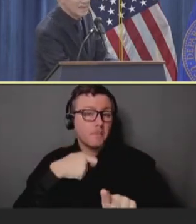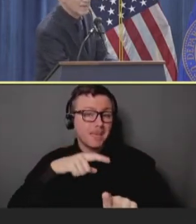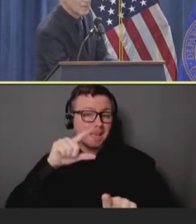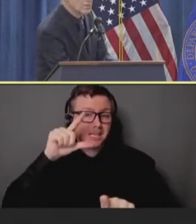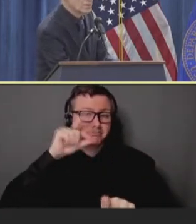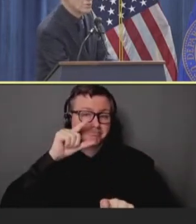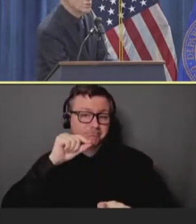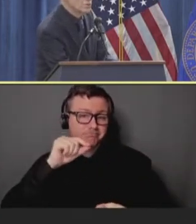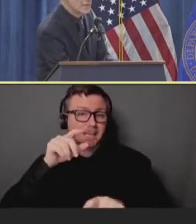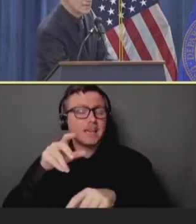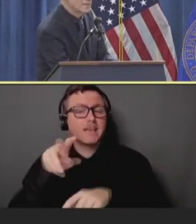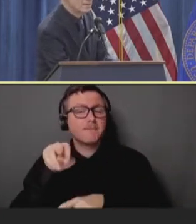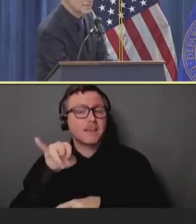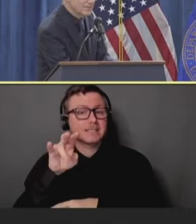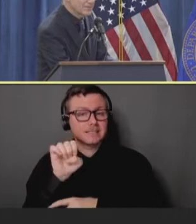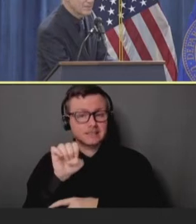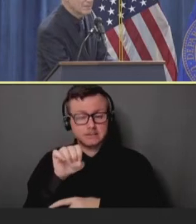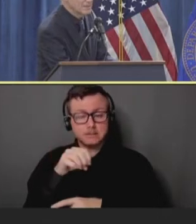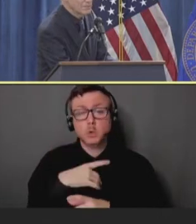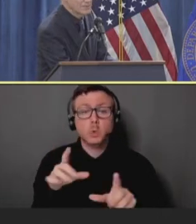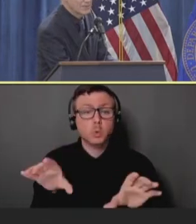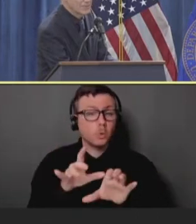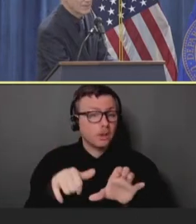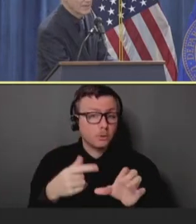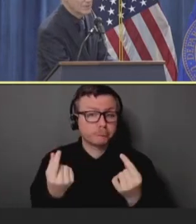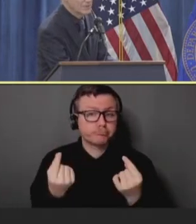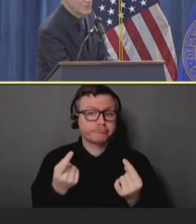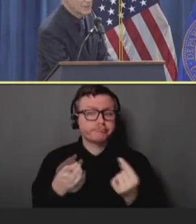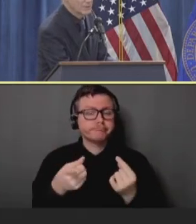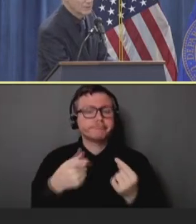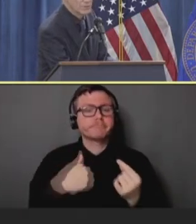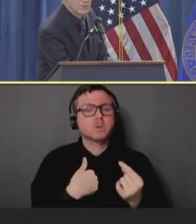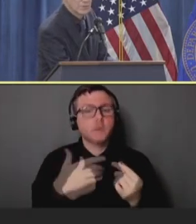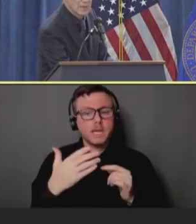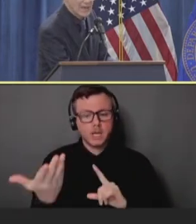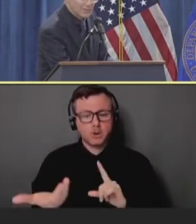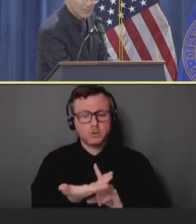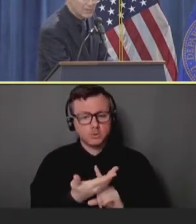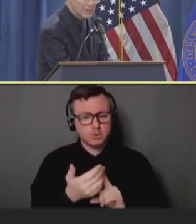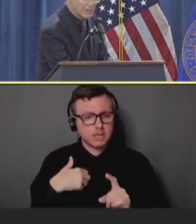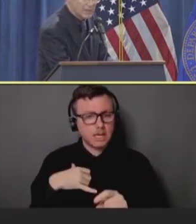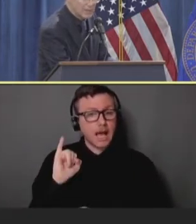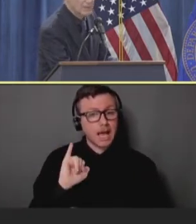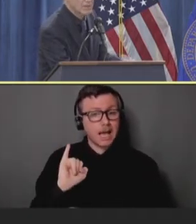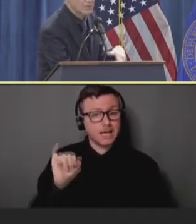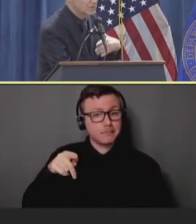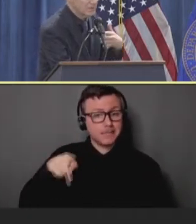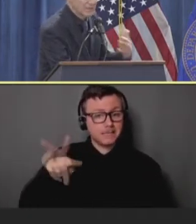In order to do that safely, there was an effort made to introduce IPV in countries that had